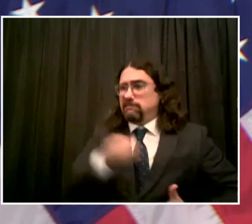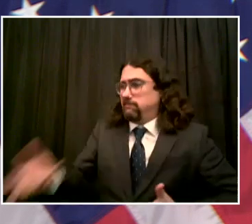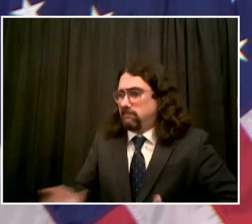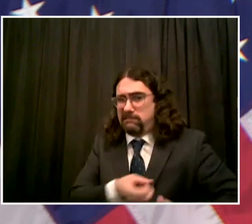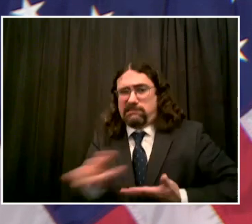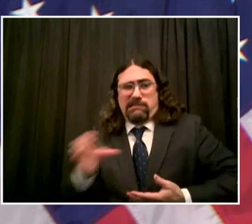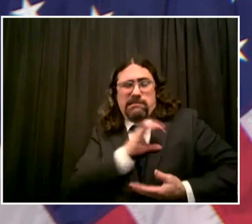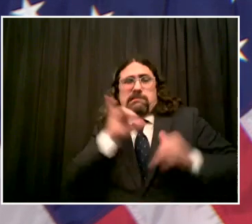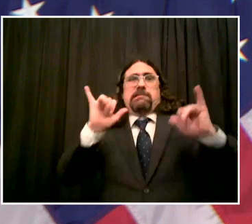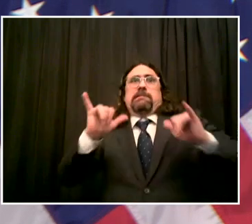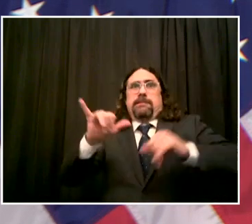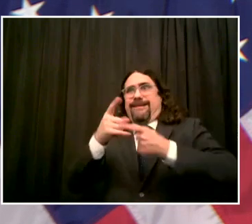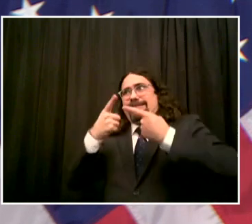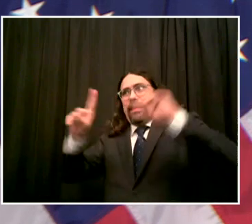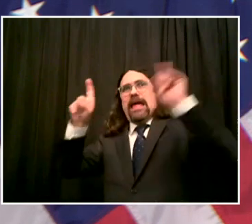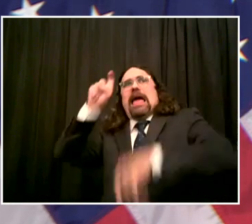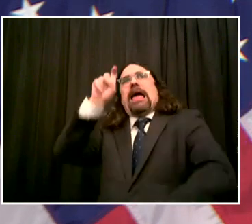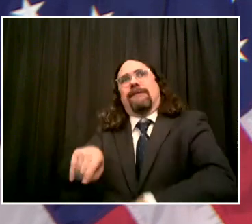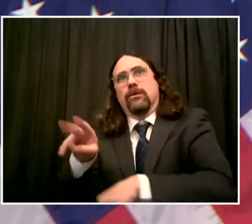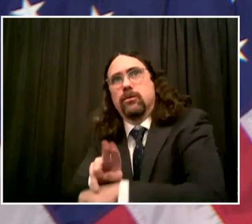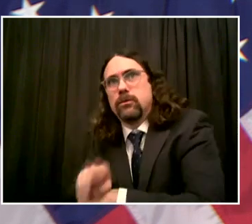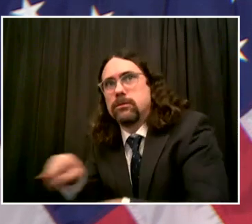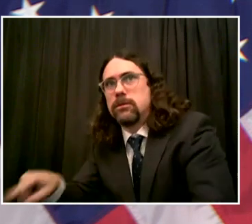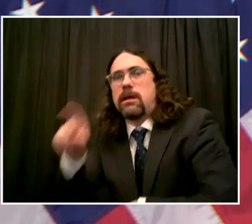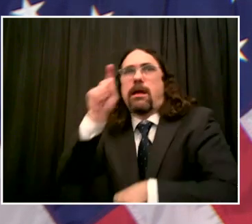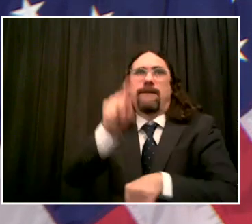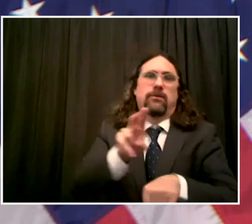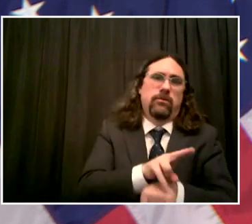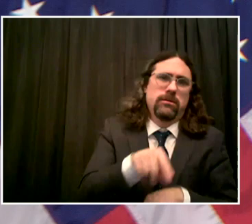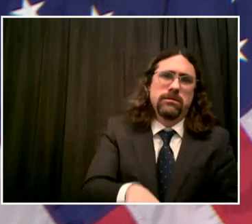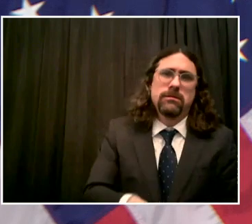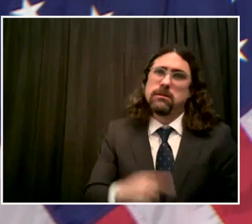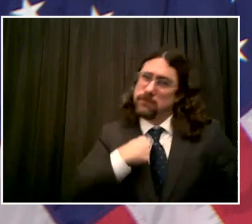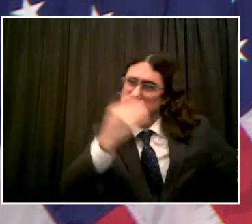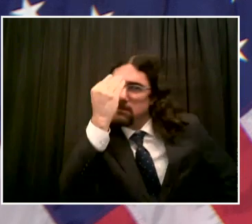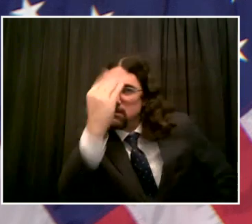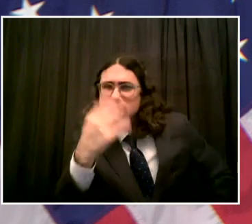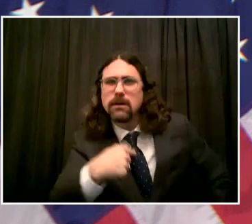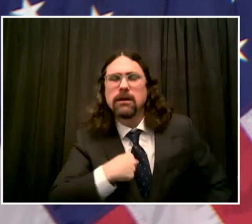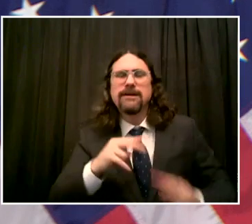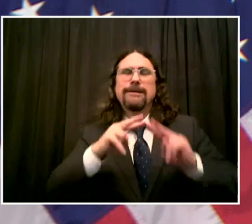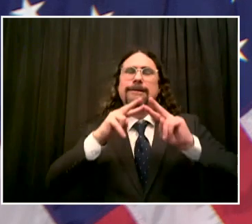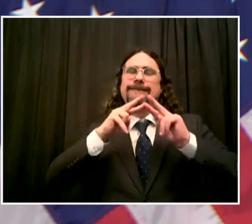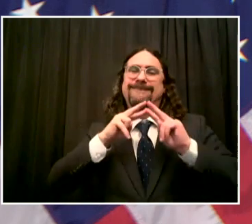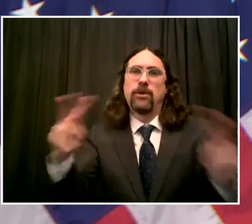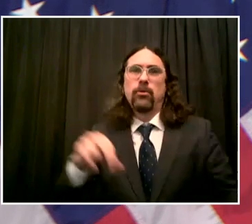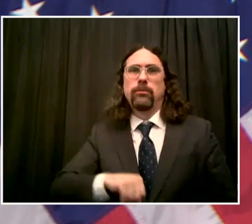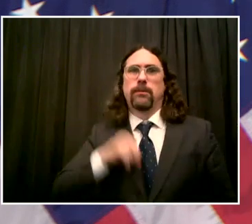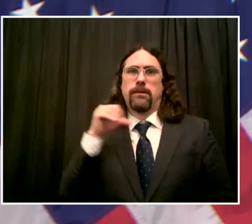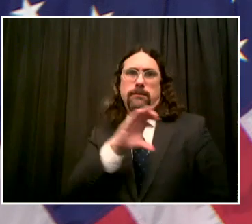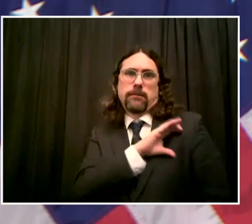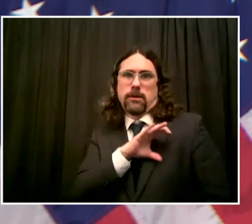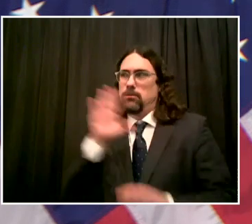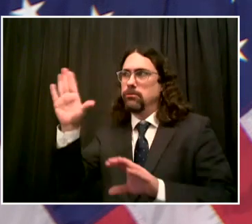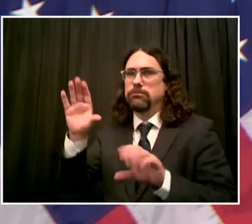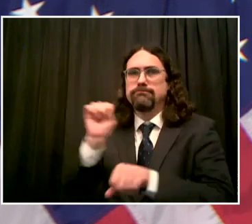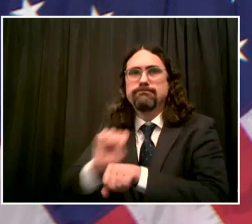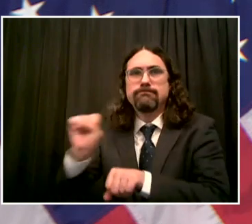I THINK I'M EXTRMEELY PROUD THE WORK THAT THE MEN AND WOMEN OF THIS POLICE DEPARTMENT HAVE DONE.